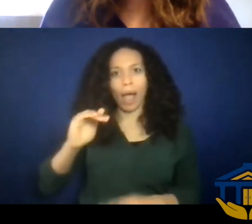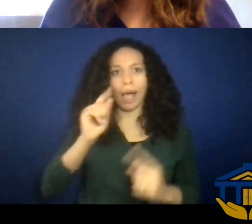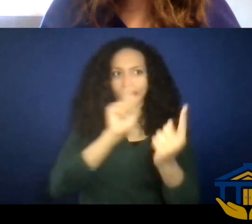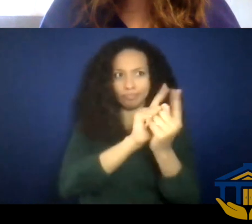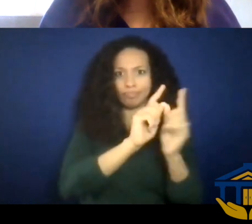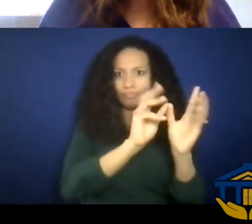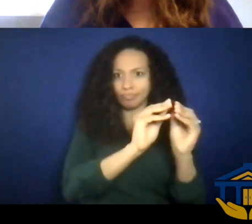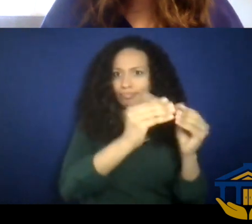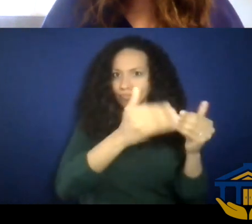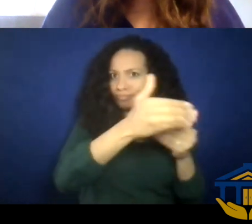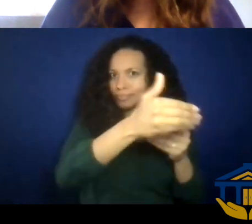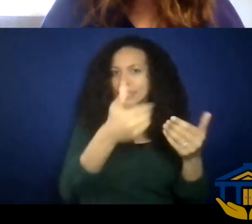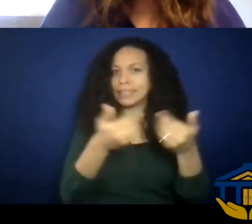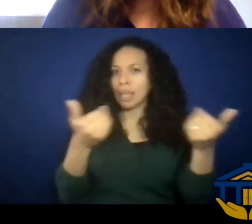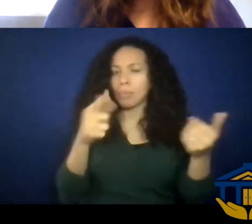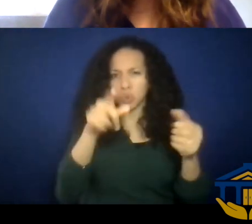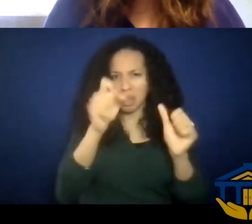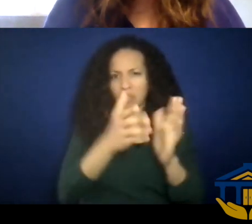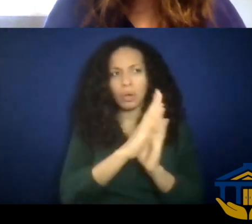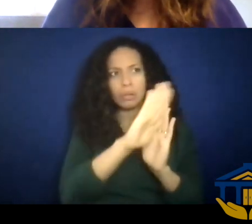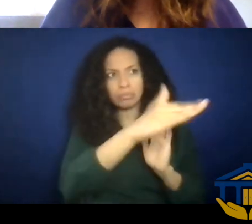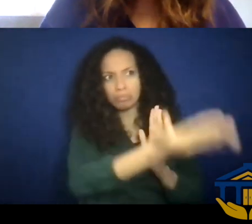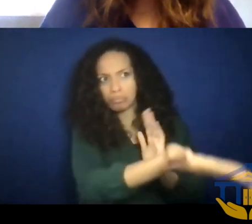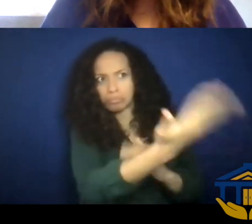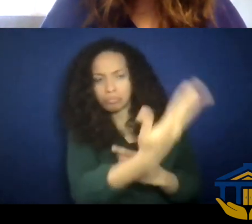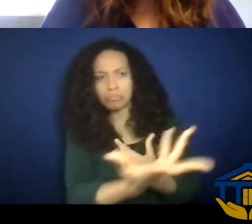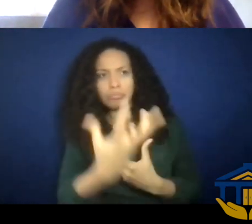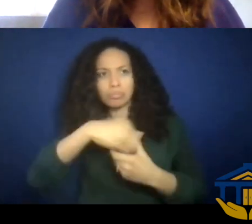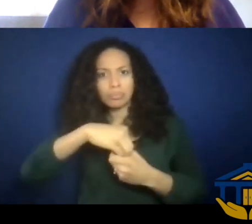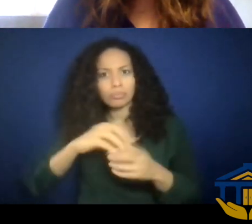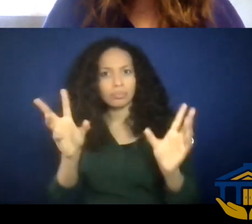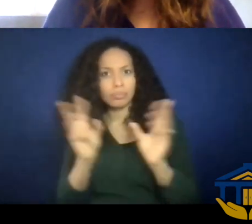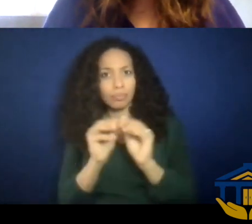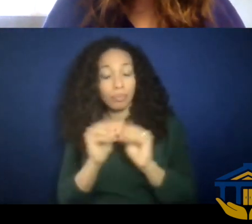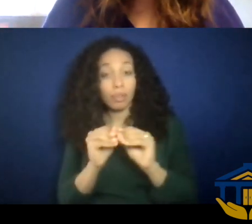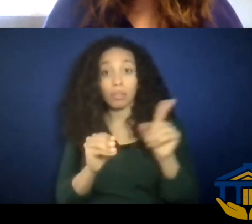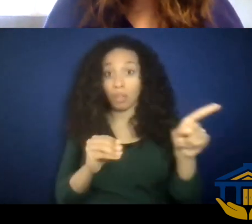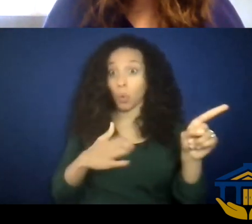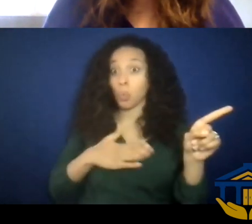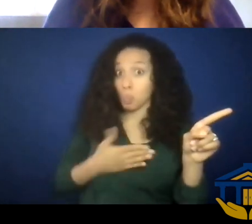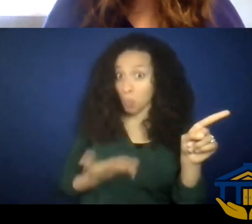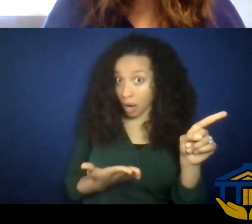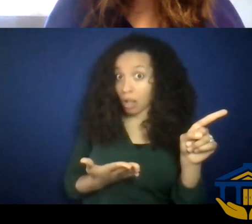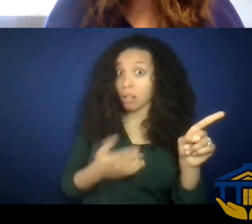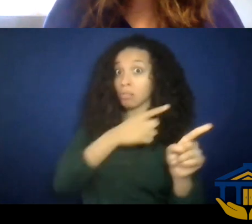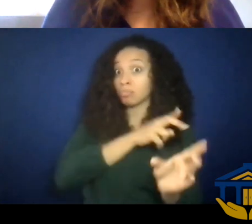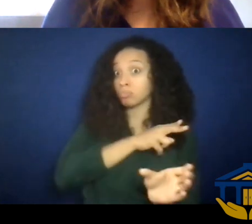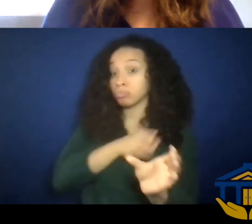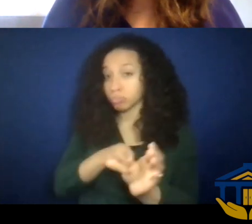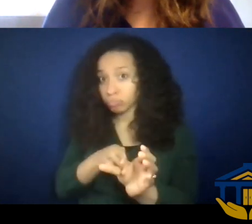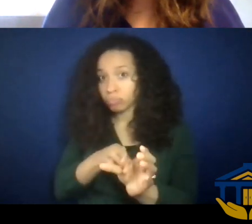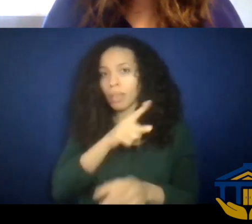come to meetings and if they're willing then and participate they become an equal member